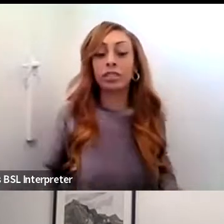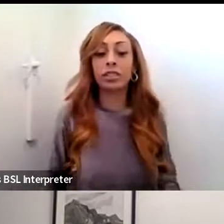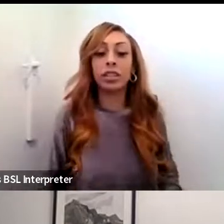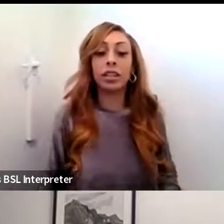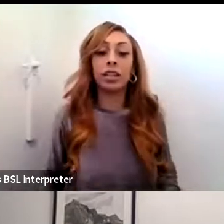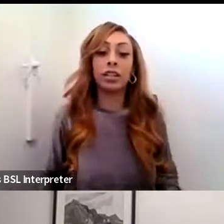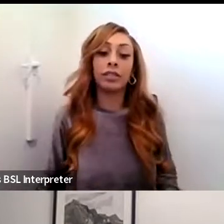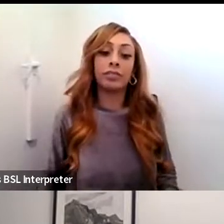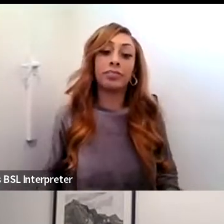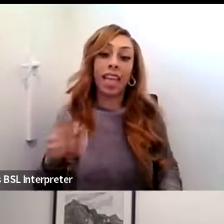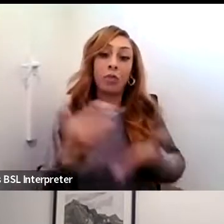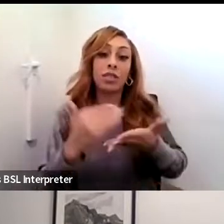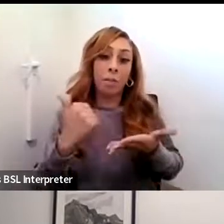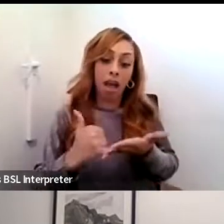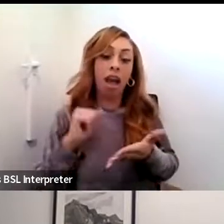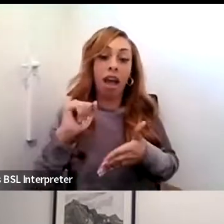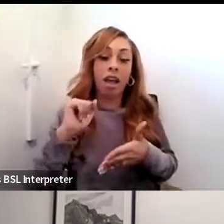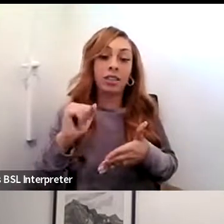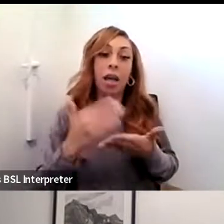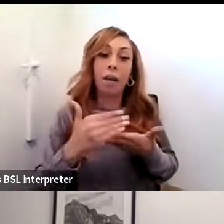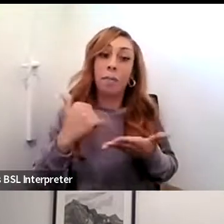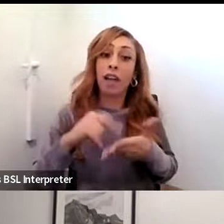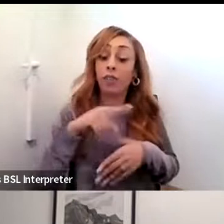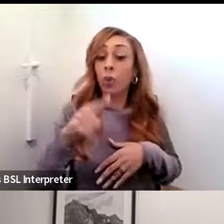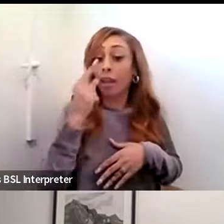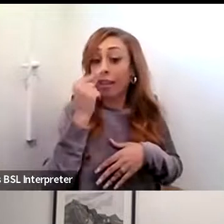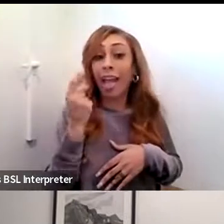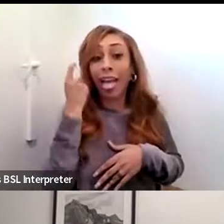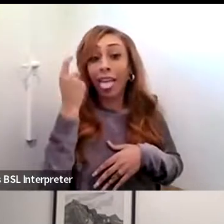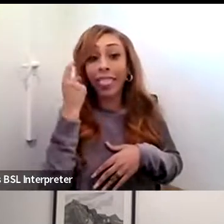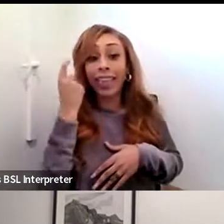That was part of it. Part of it is that you really can think about what you -